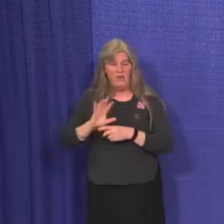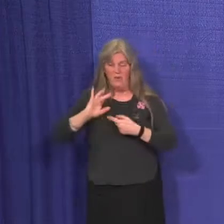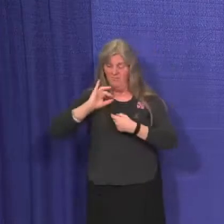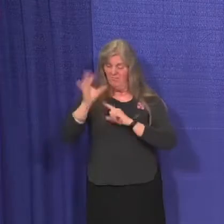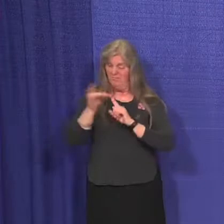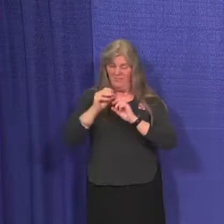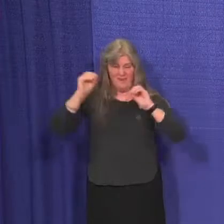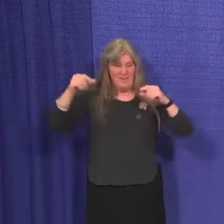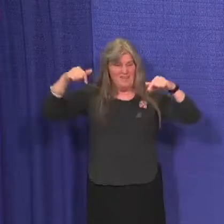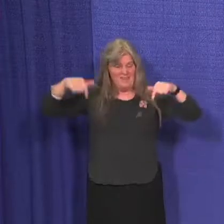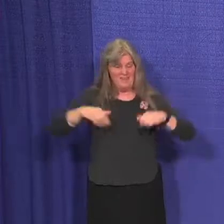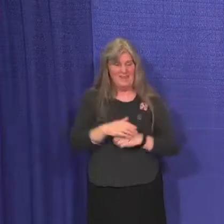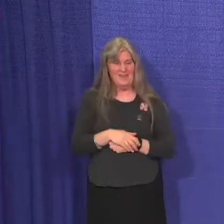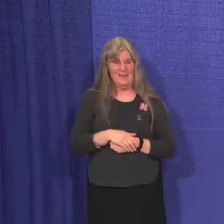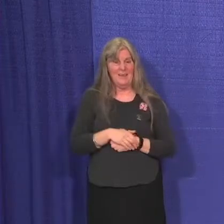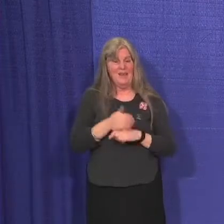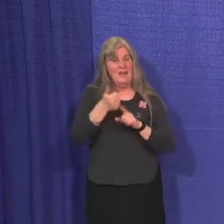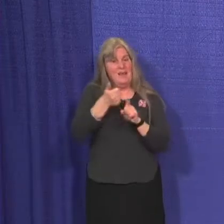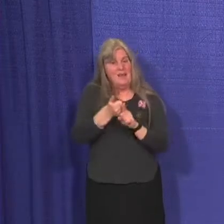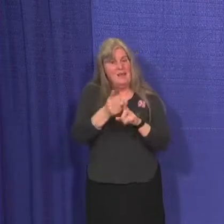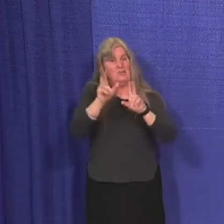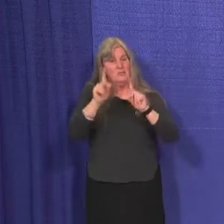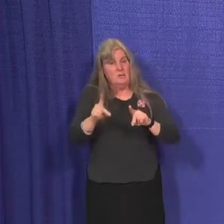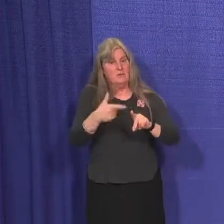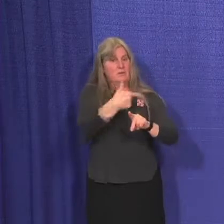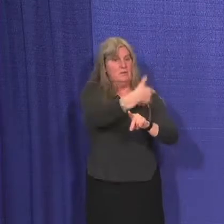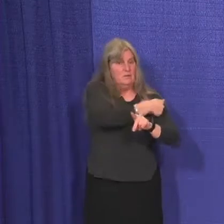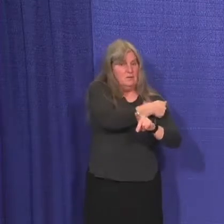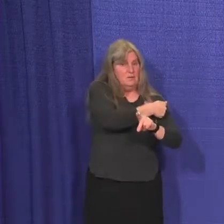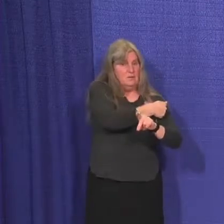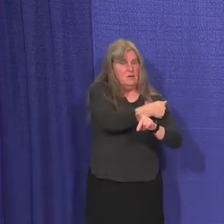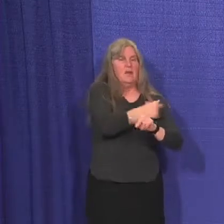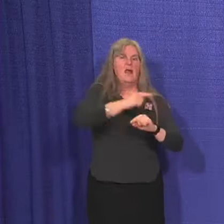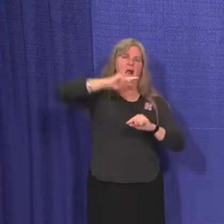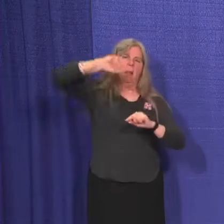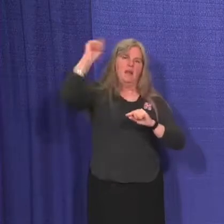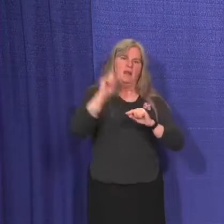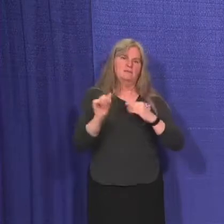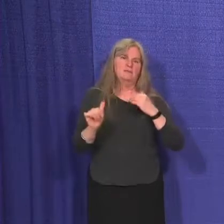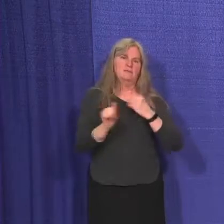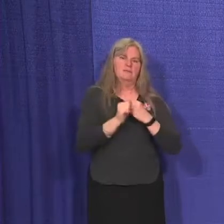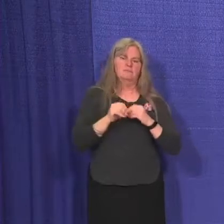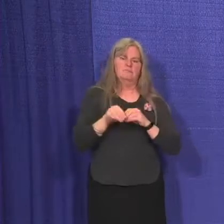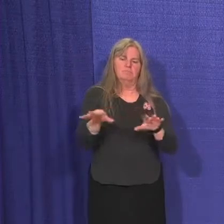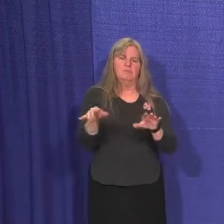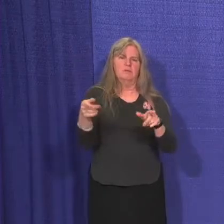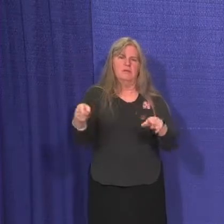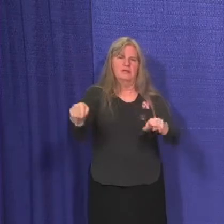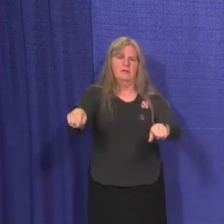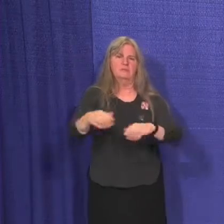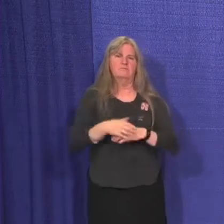must self isolate as well. If we all do what it takes we can continue to avoid